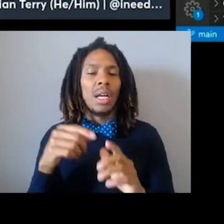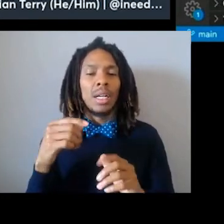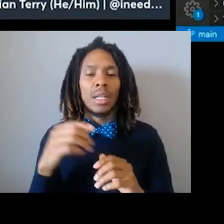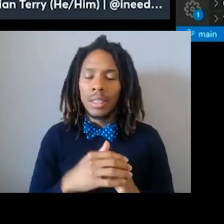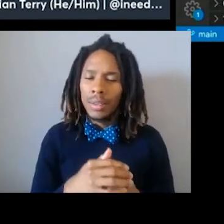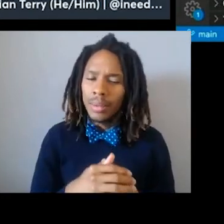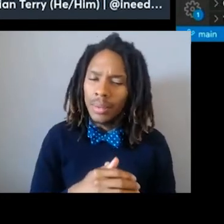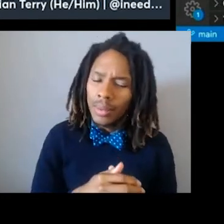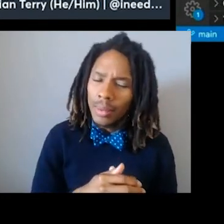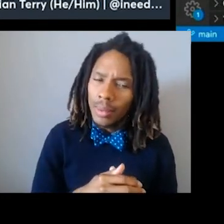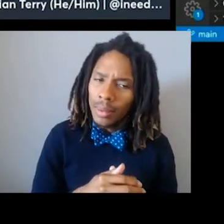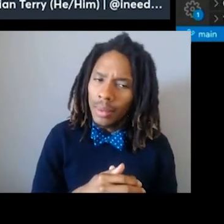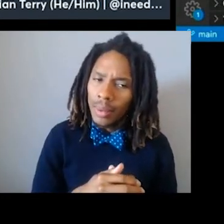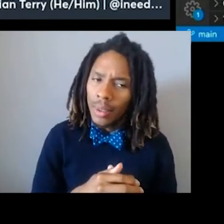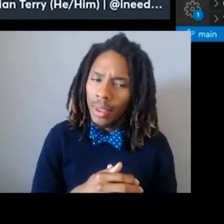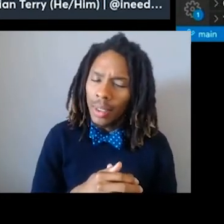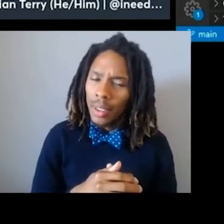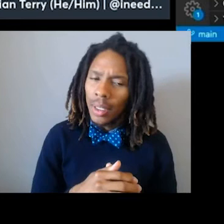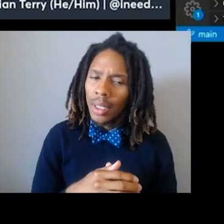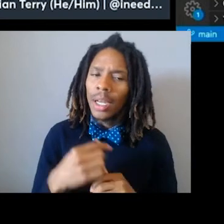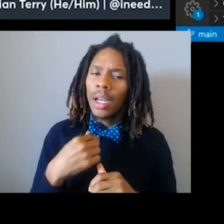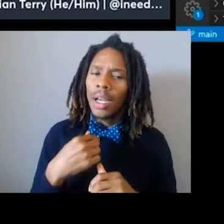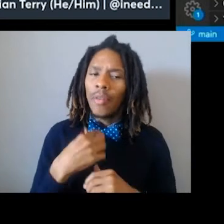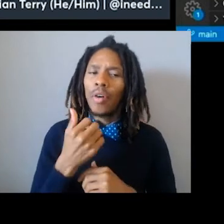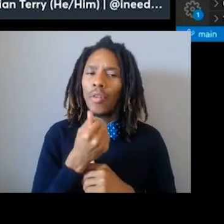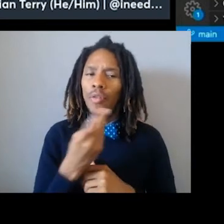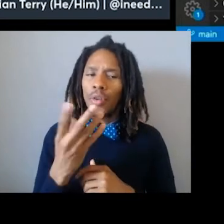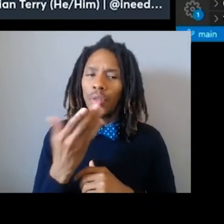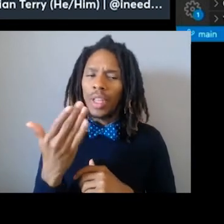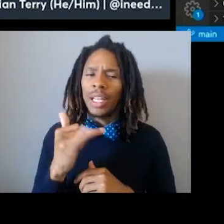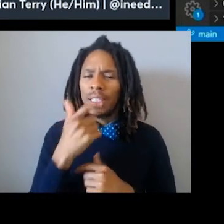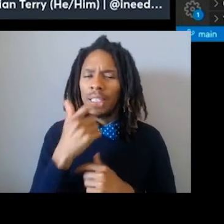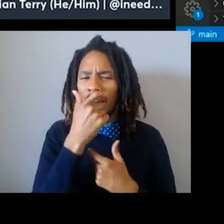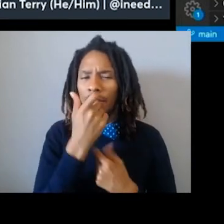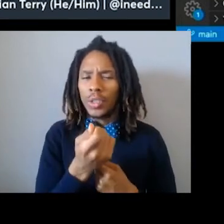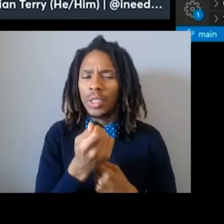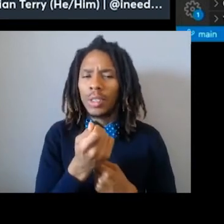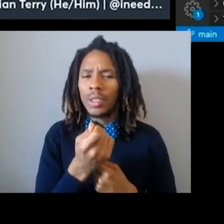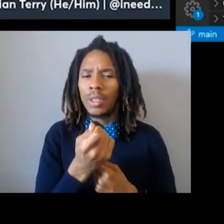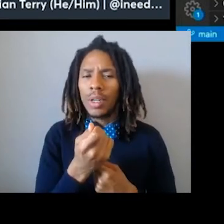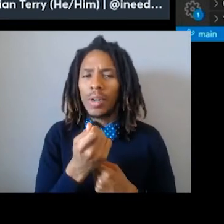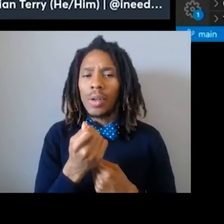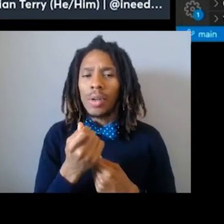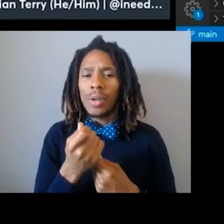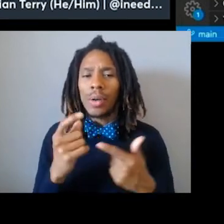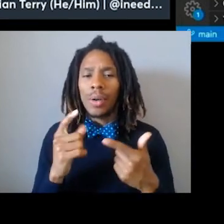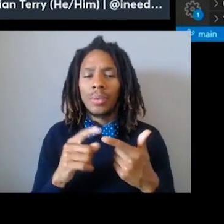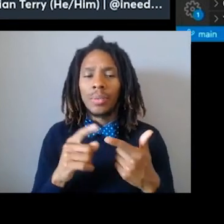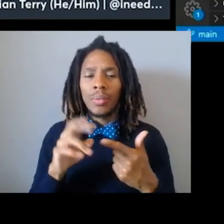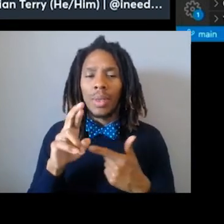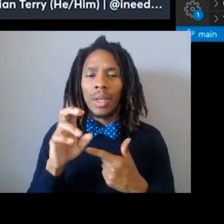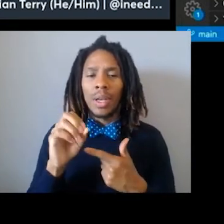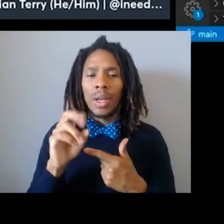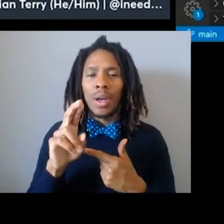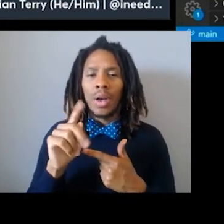So there's a couple of things that's interesting here. The first one is that, routing config, if you remember there was happy path or sad path, right?